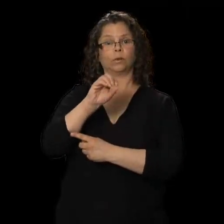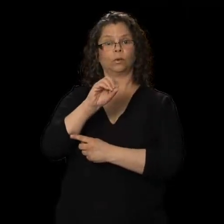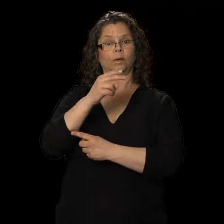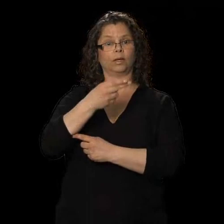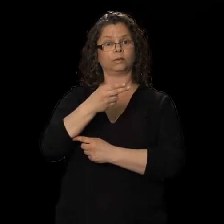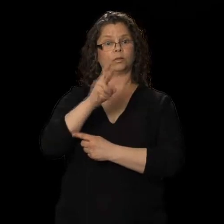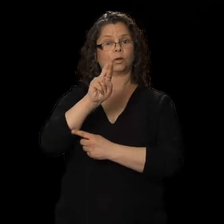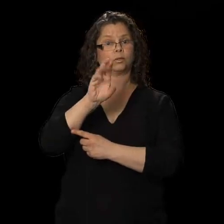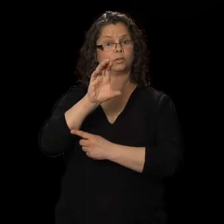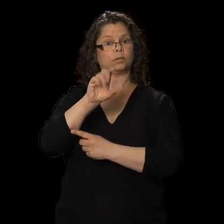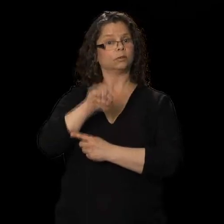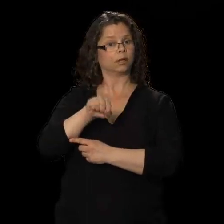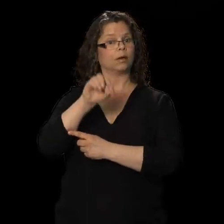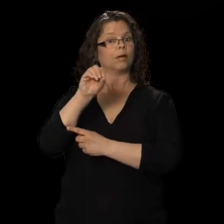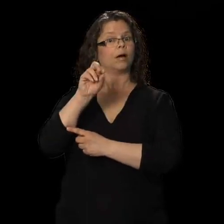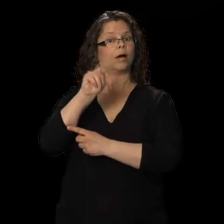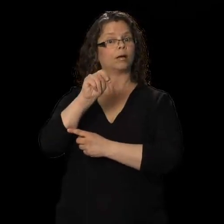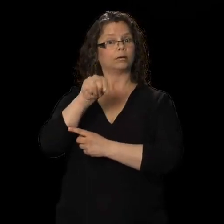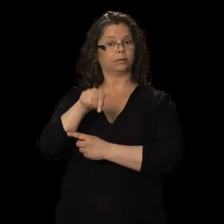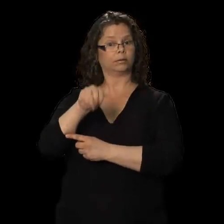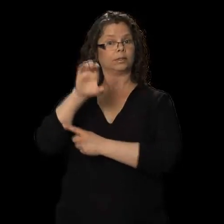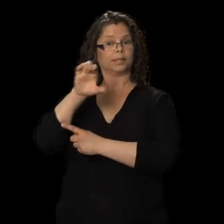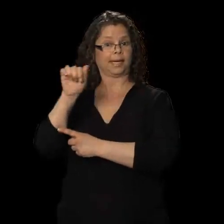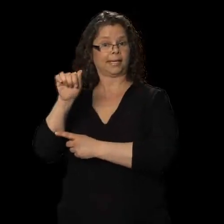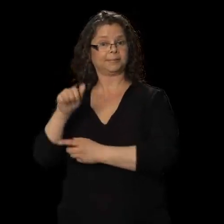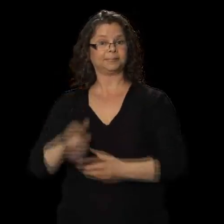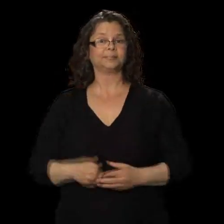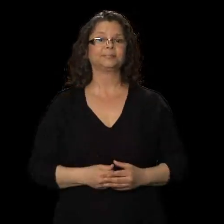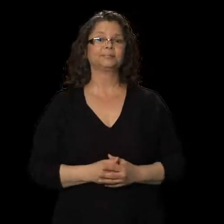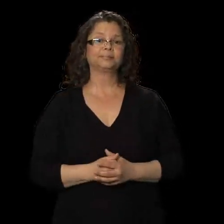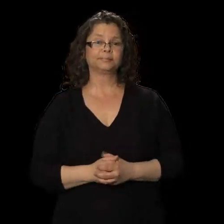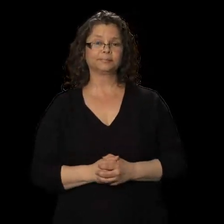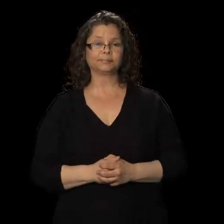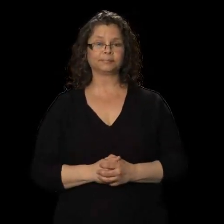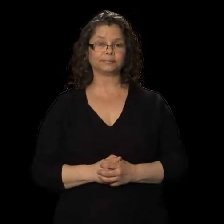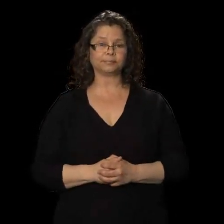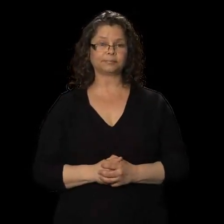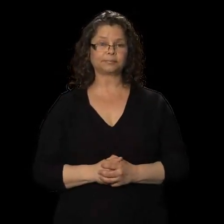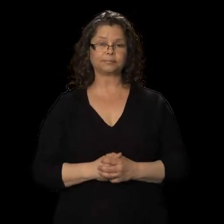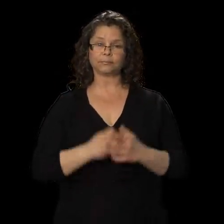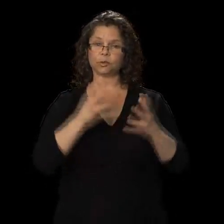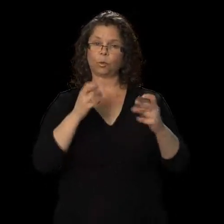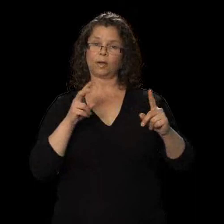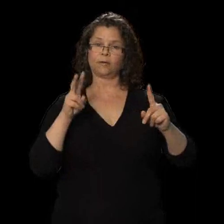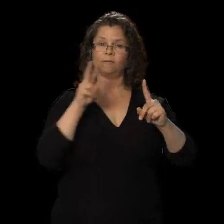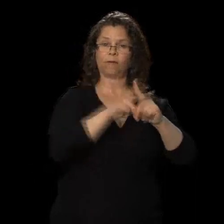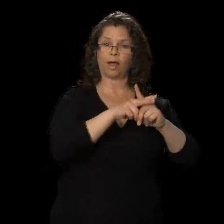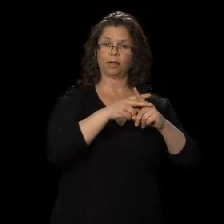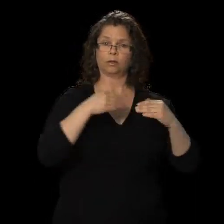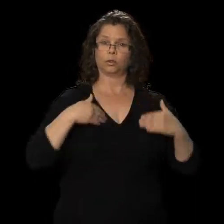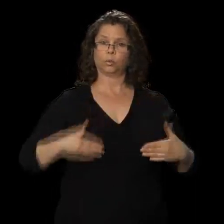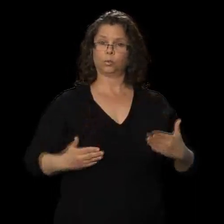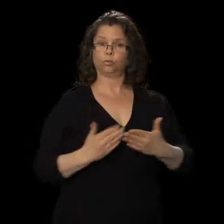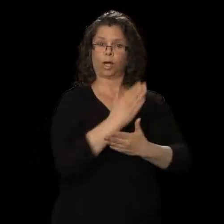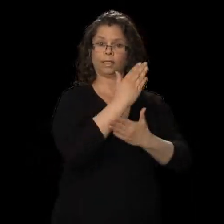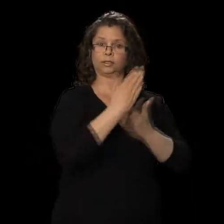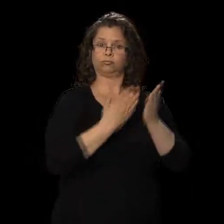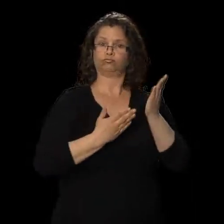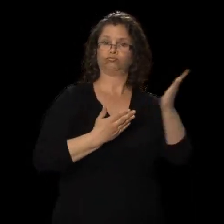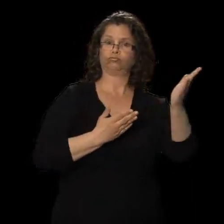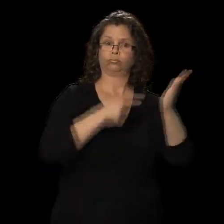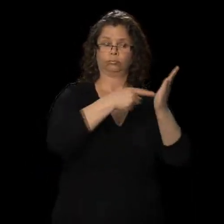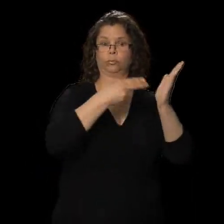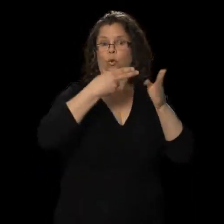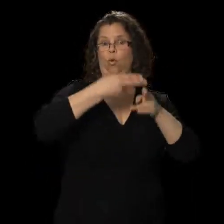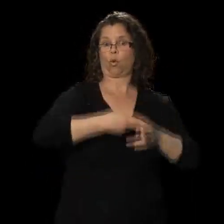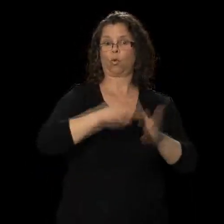To make a human rights complaint – called an application